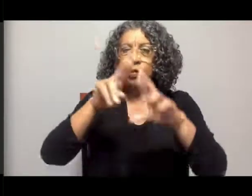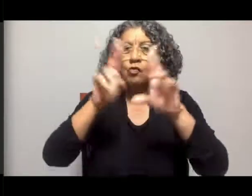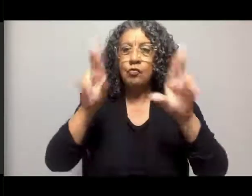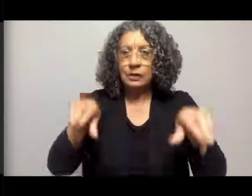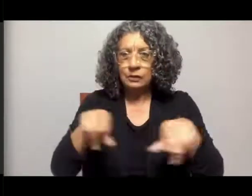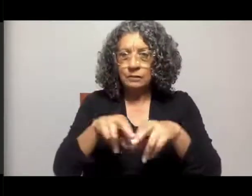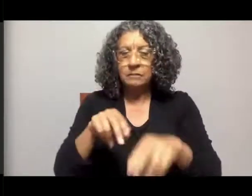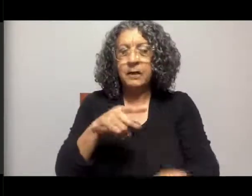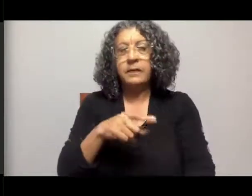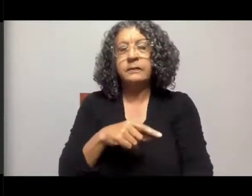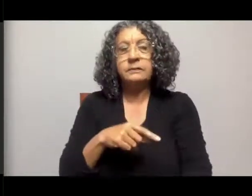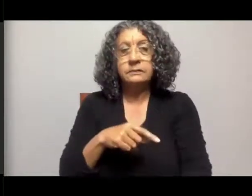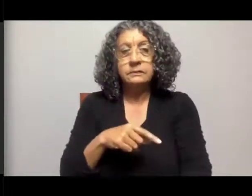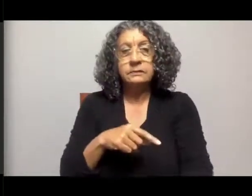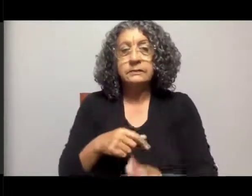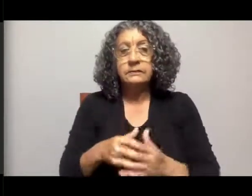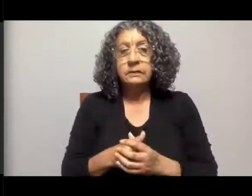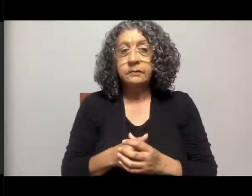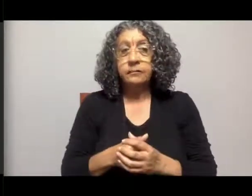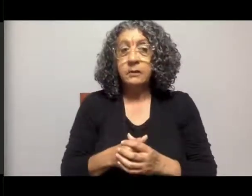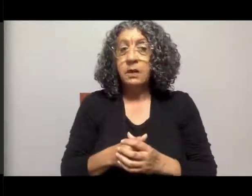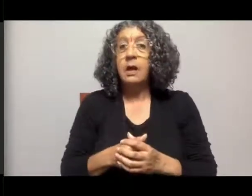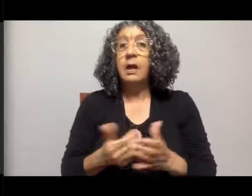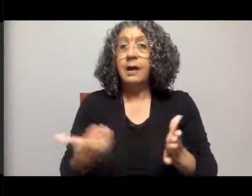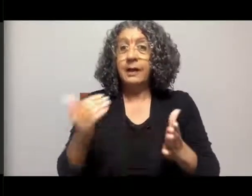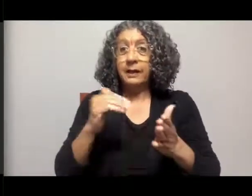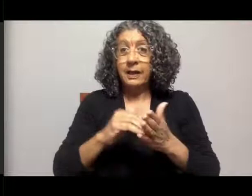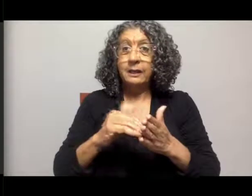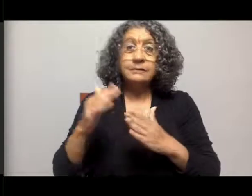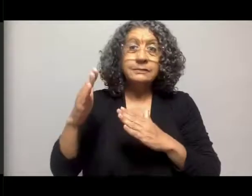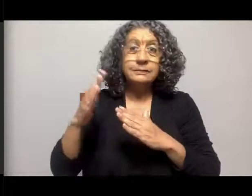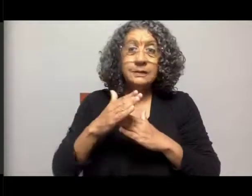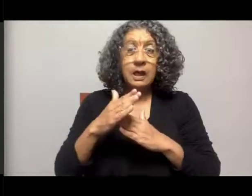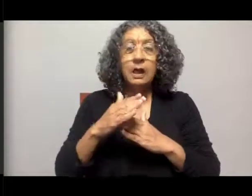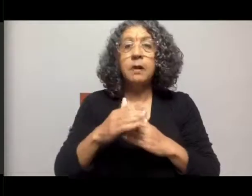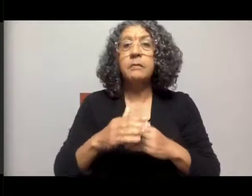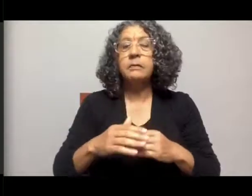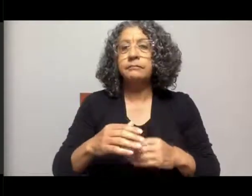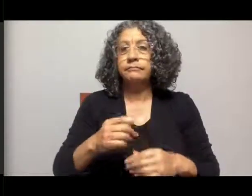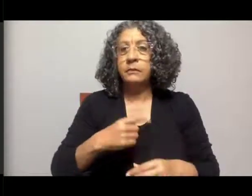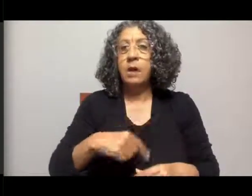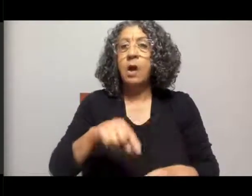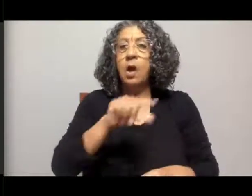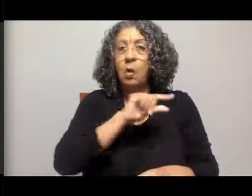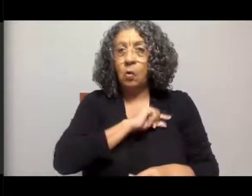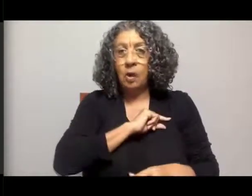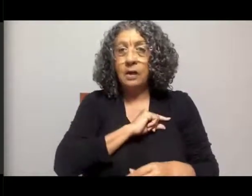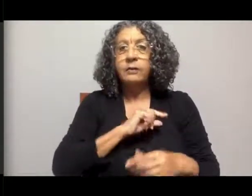this is how you could put it on your resume at the top